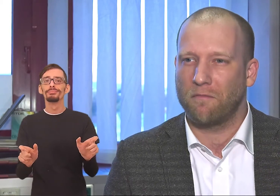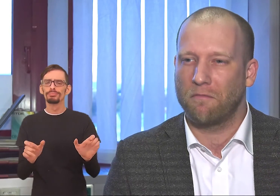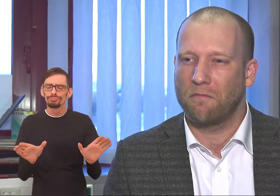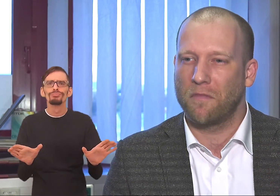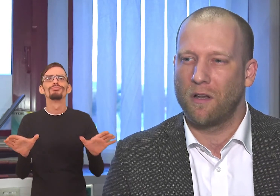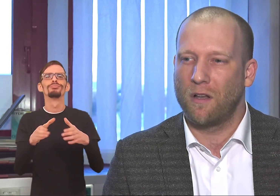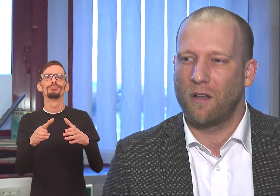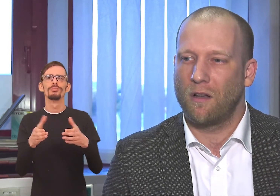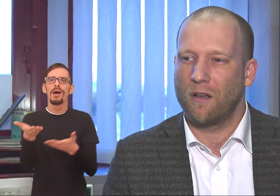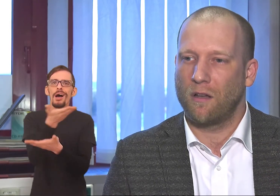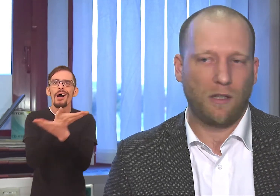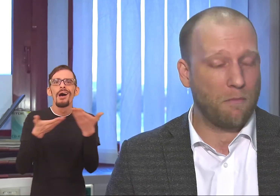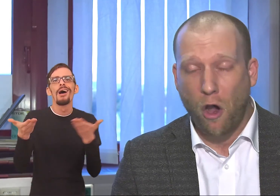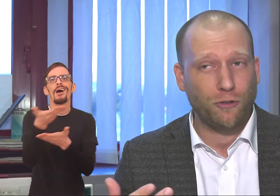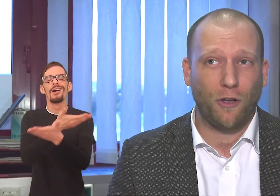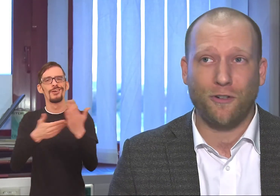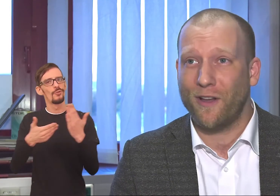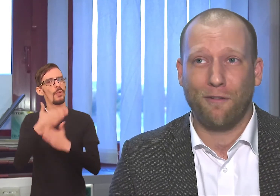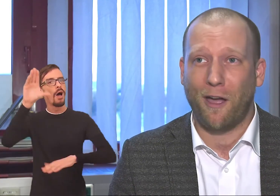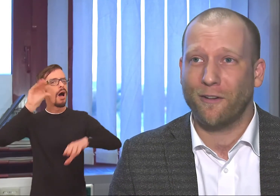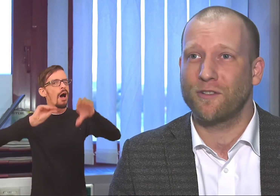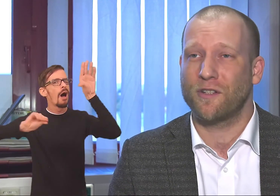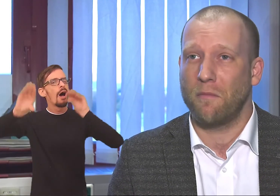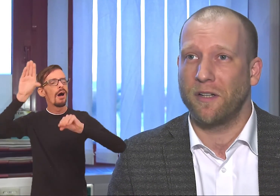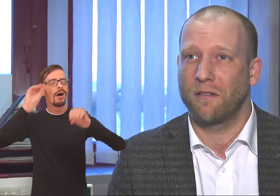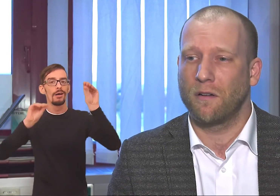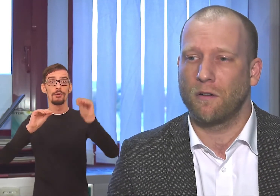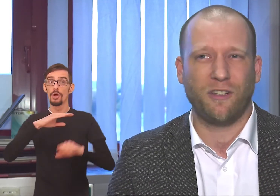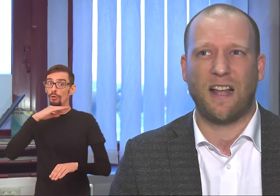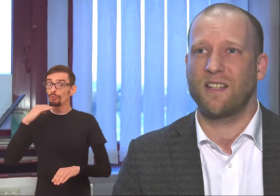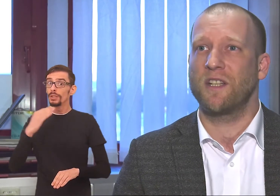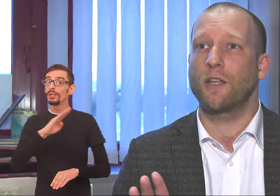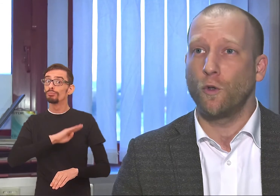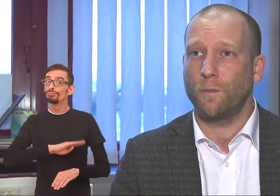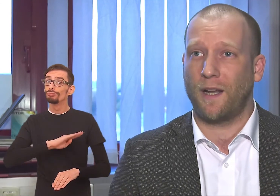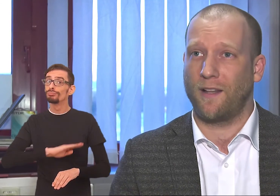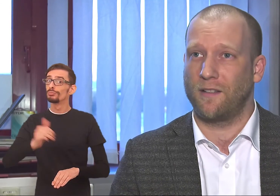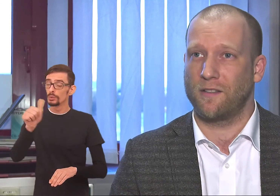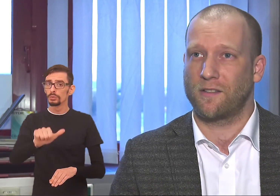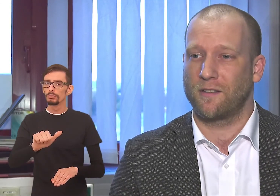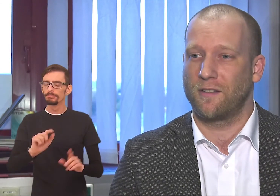to gain new expereinces in mutual exchange, and the process is accompanies by patience,